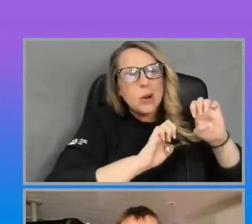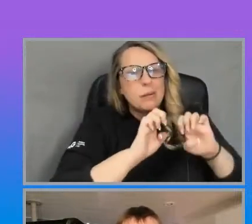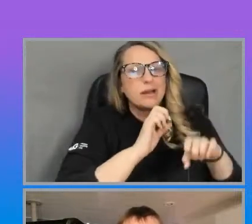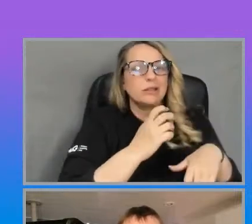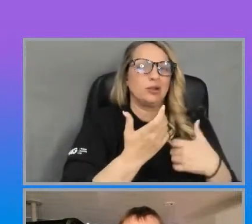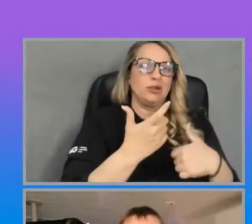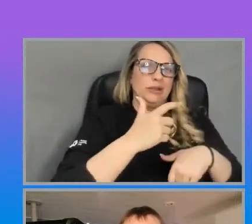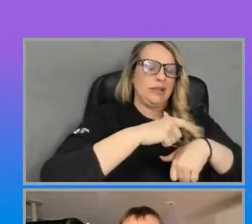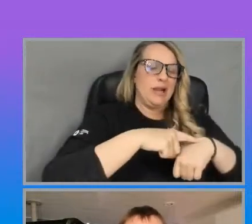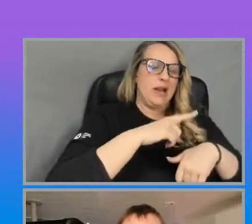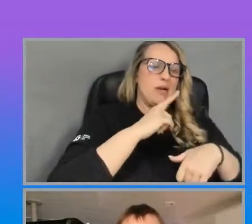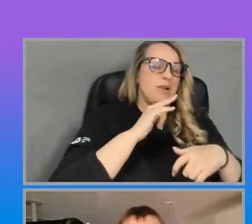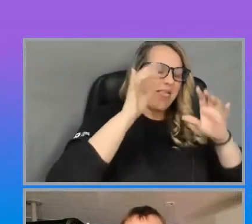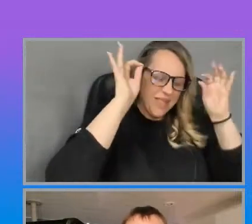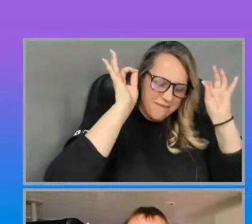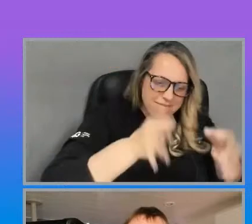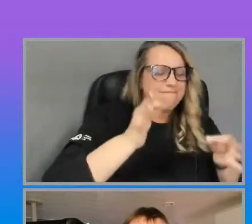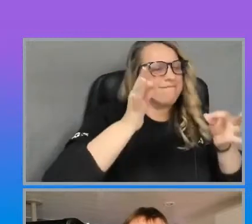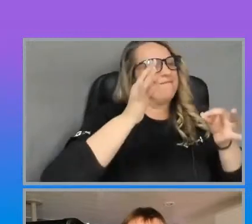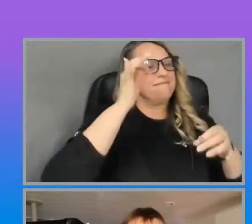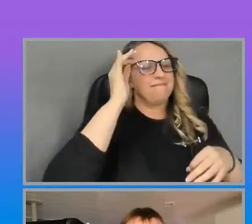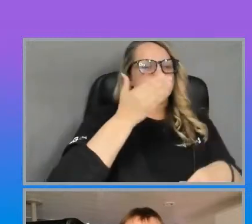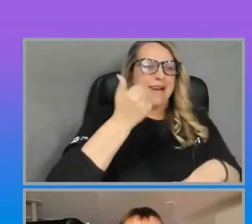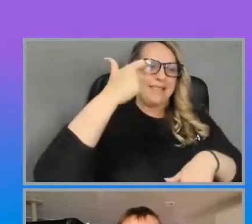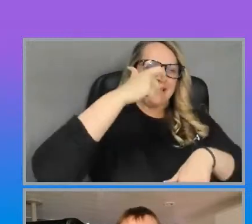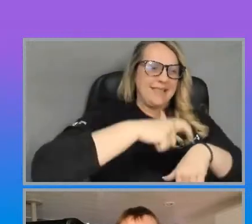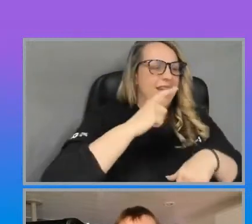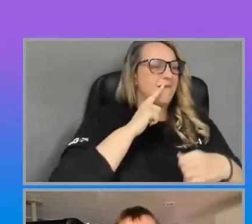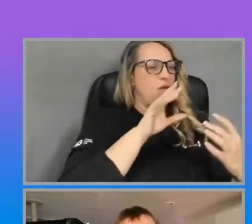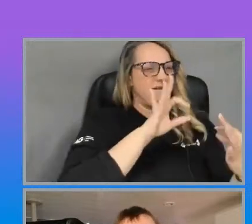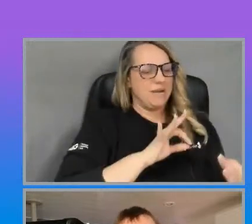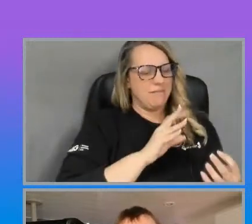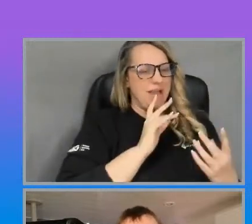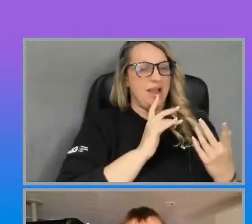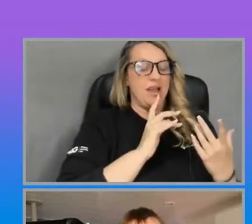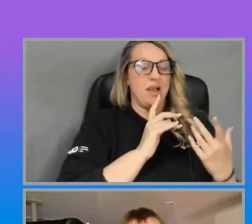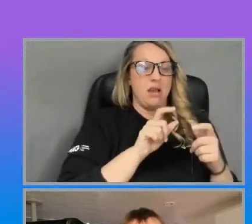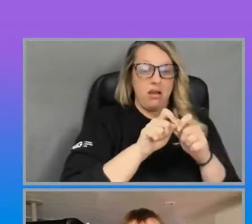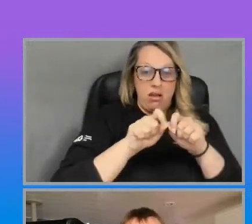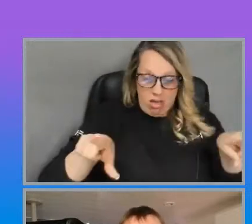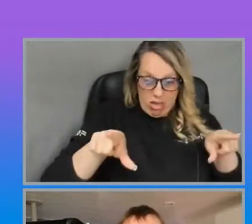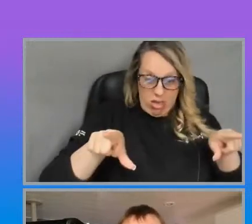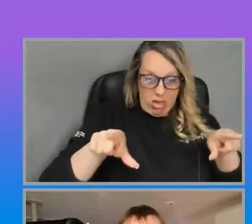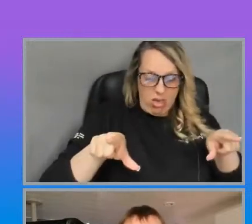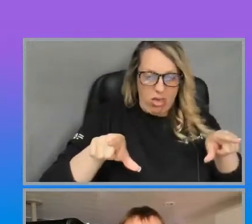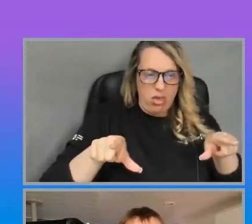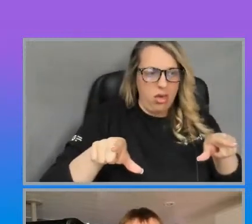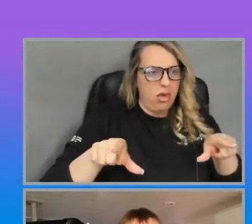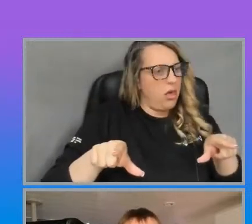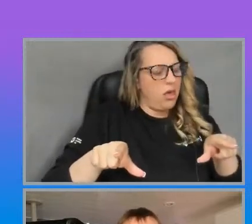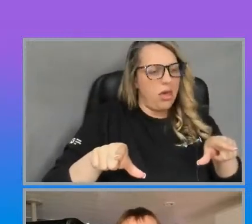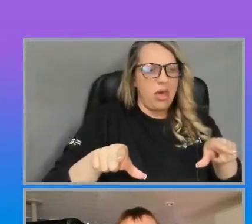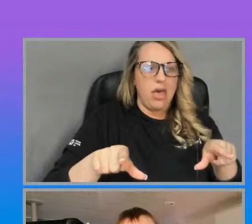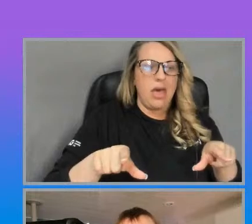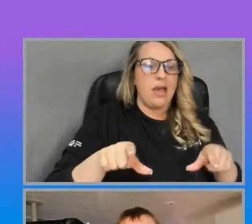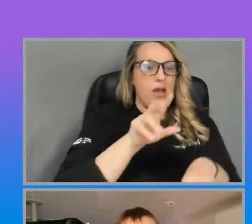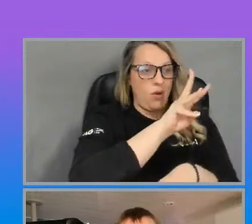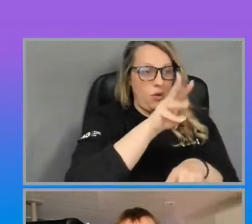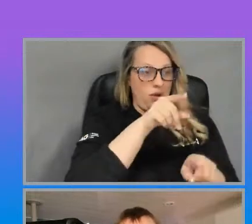browser, that is the absolute best time to be offering feedback once it's got out there